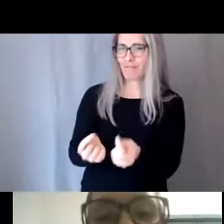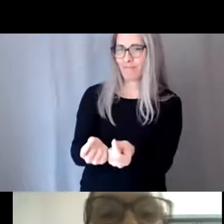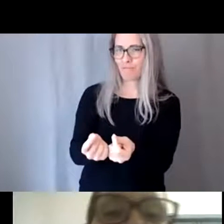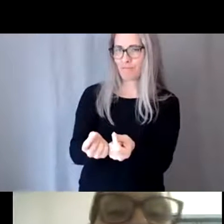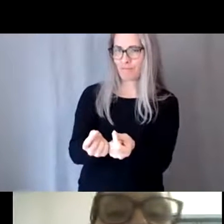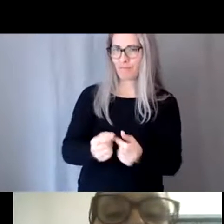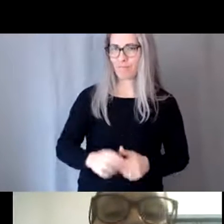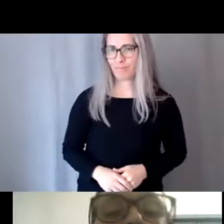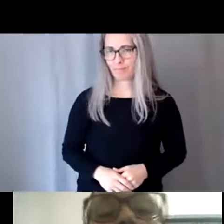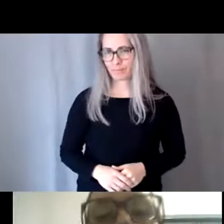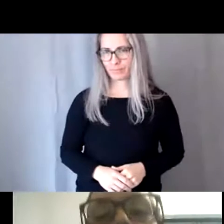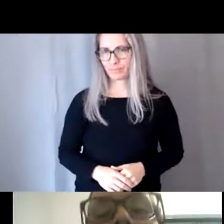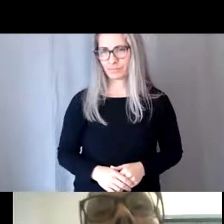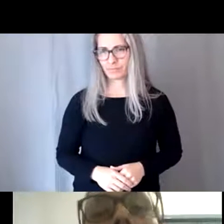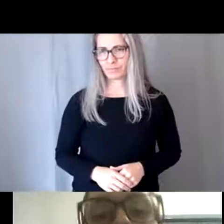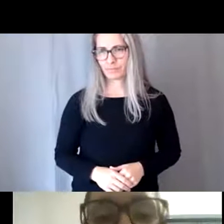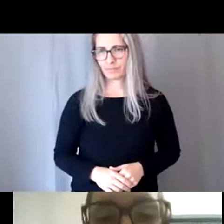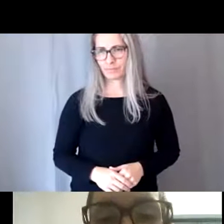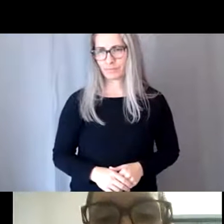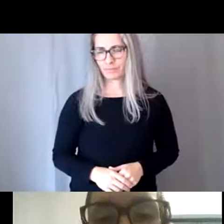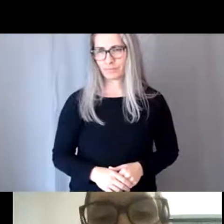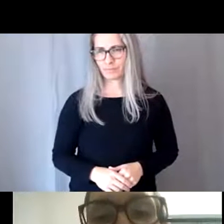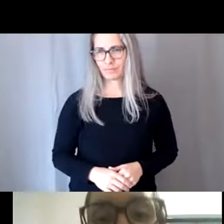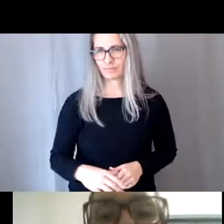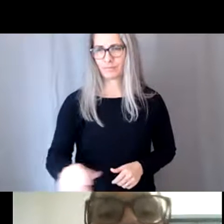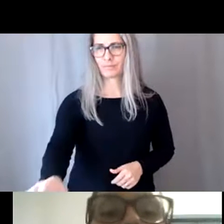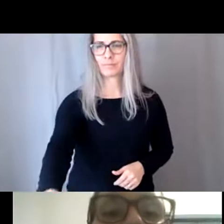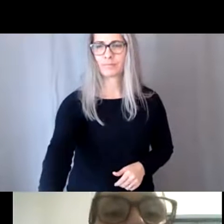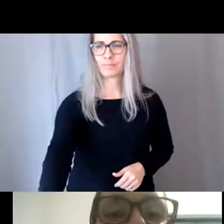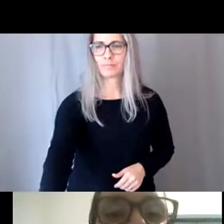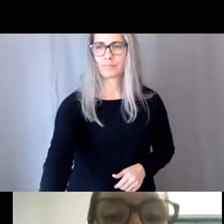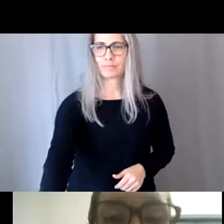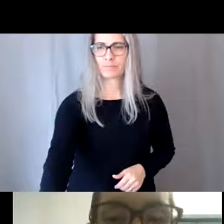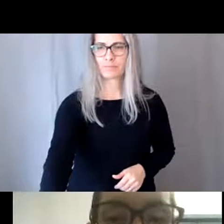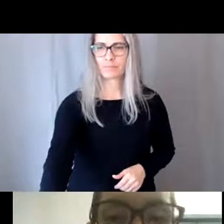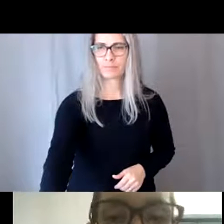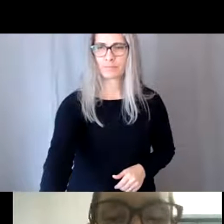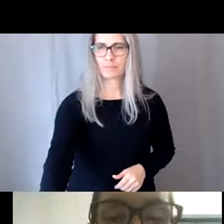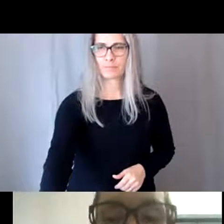between what happens in the clinical practices of the